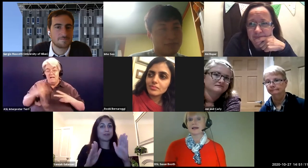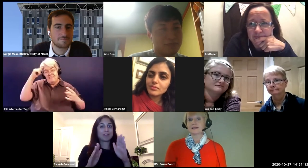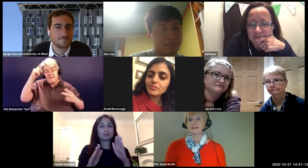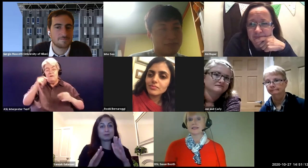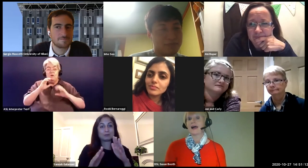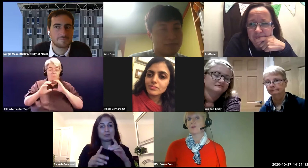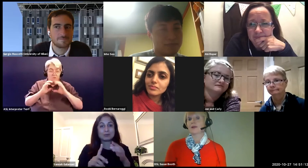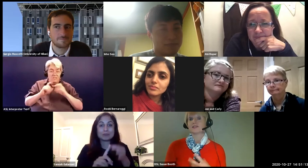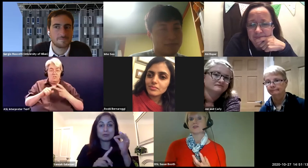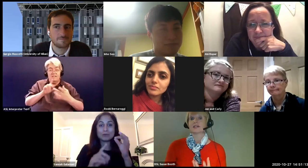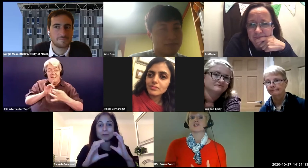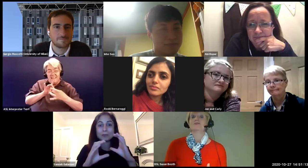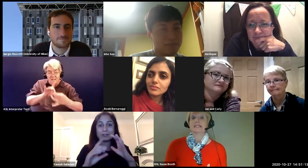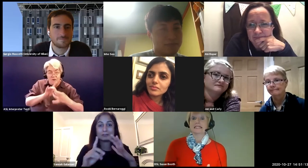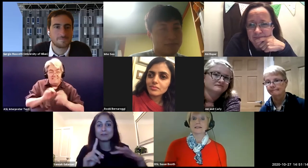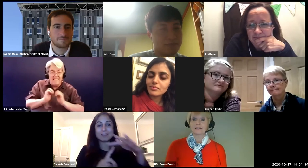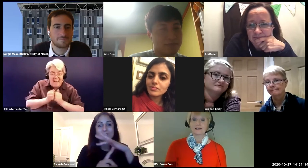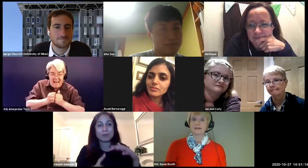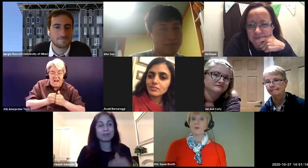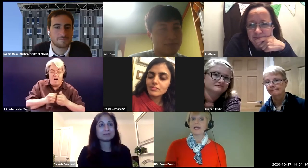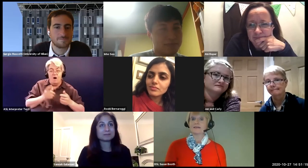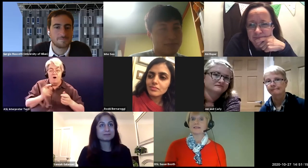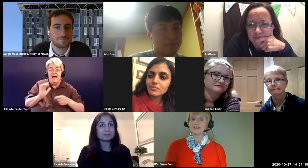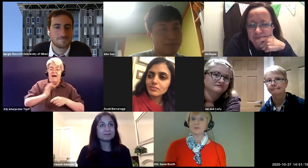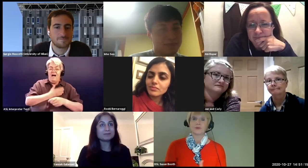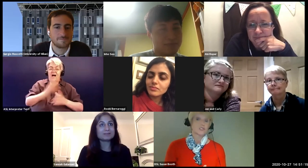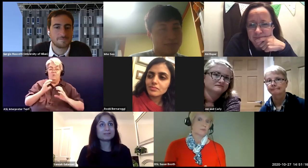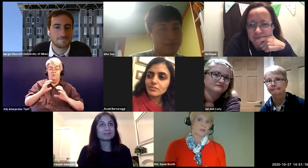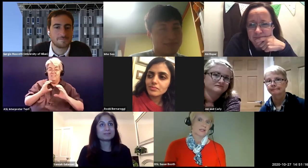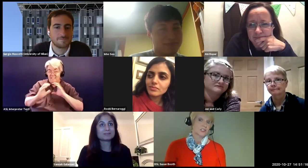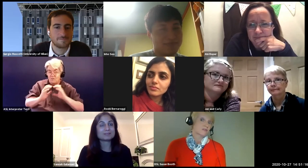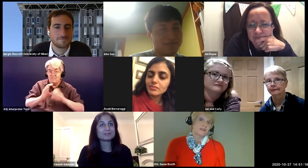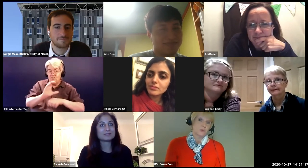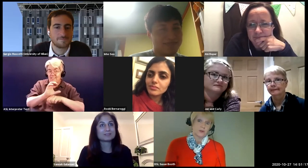and and how we interact generally in a way that improves communication for everyone